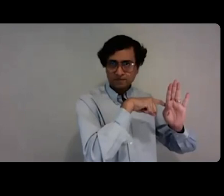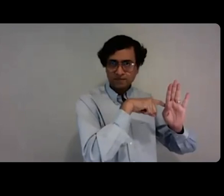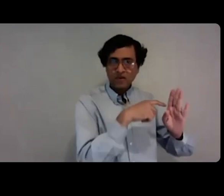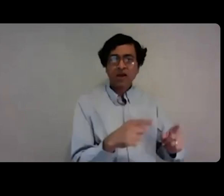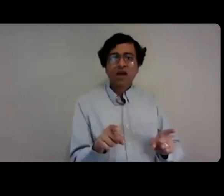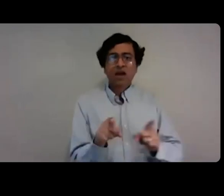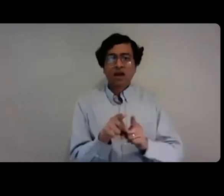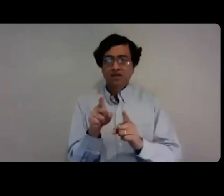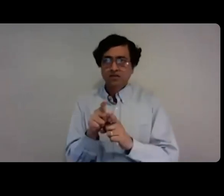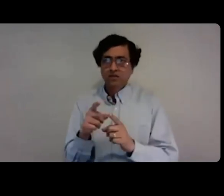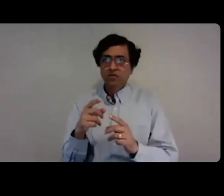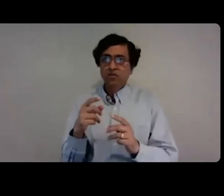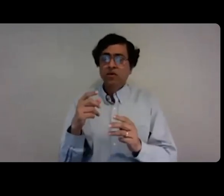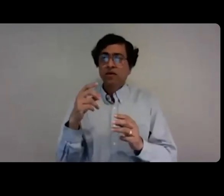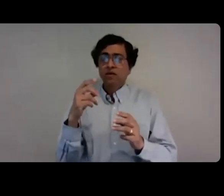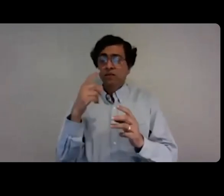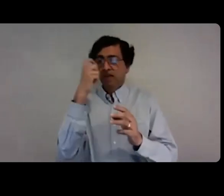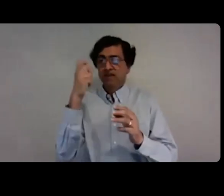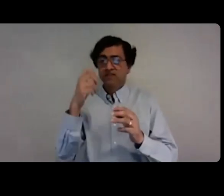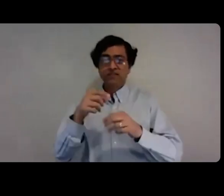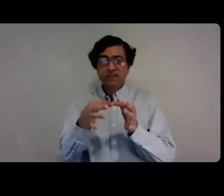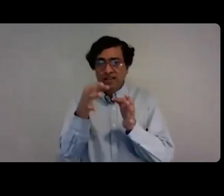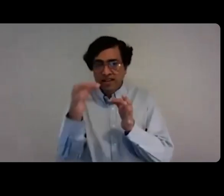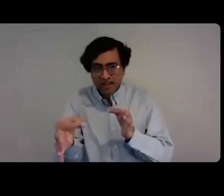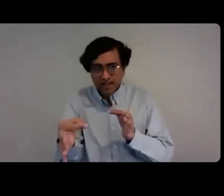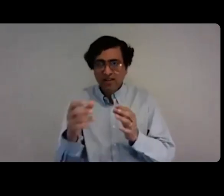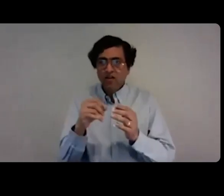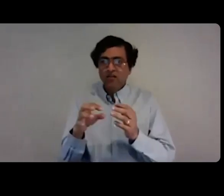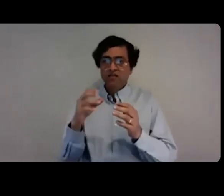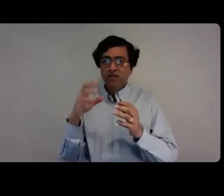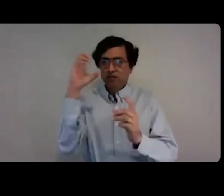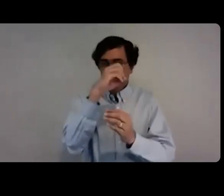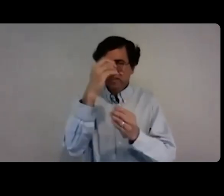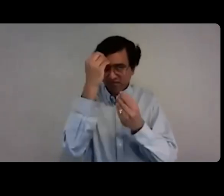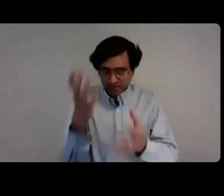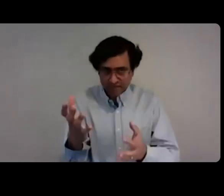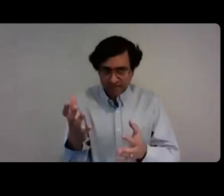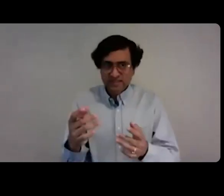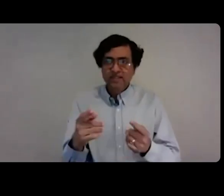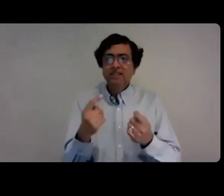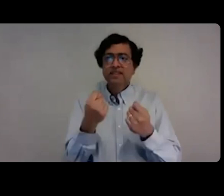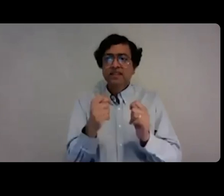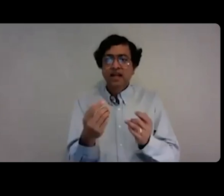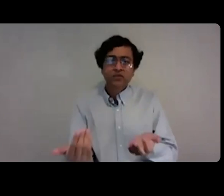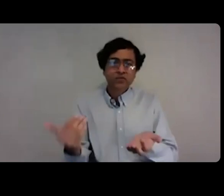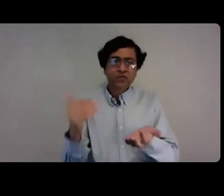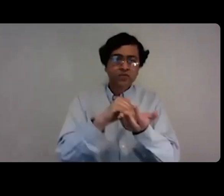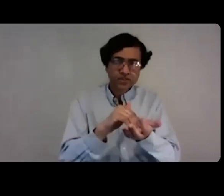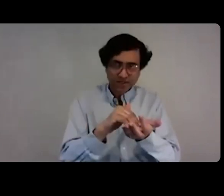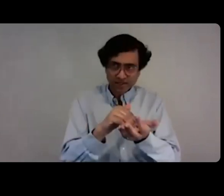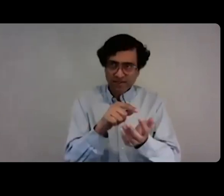can be captured by the students. Then when you are looking at captioning services